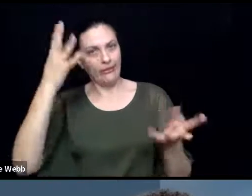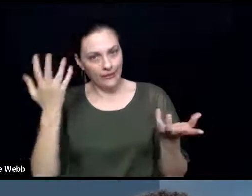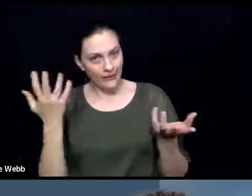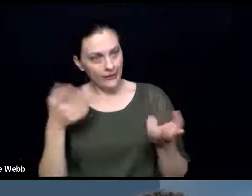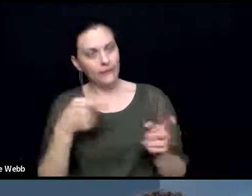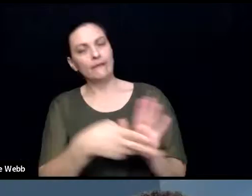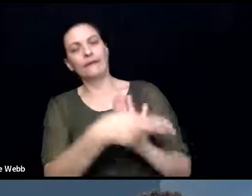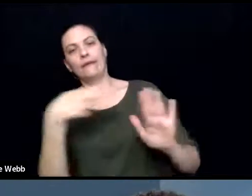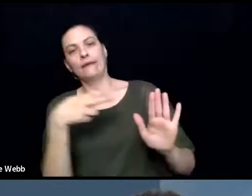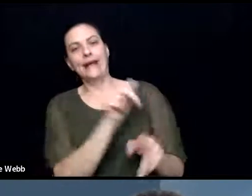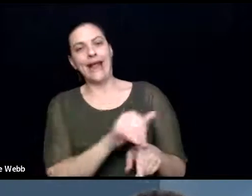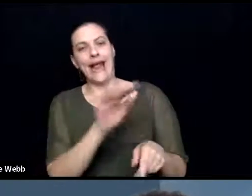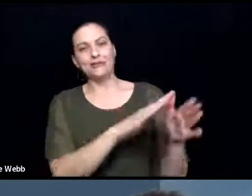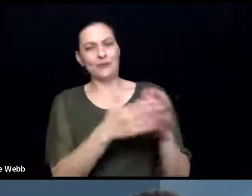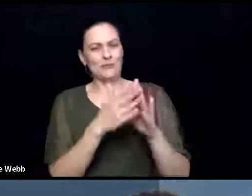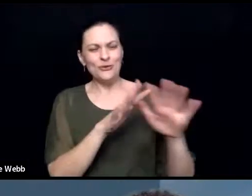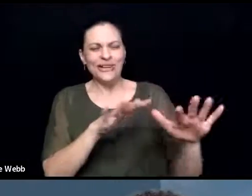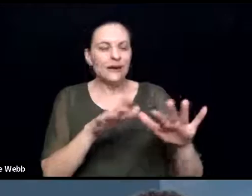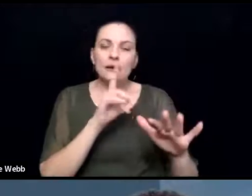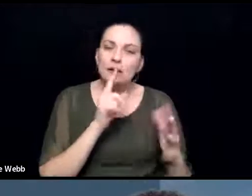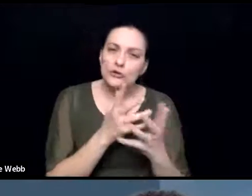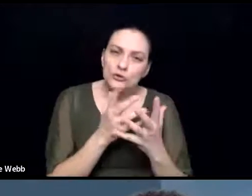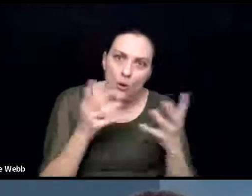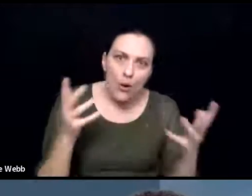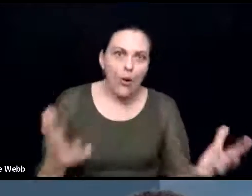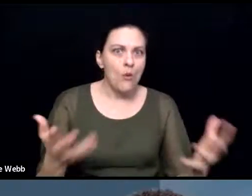There is just so much there. TERRI GIVENS: Yeah, exactly. MELINDA EPLER: That's happening and